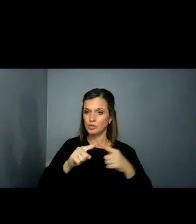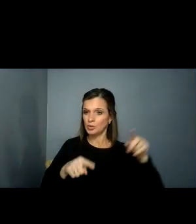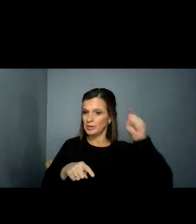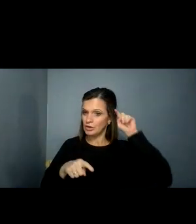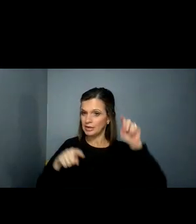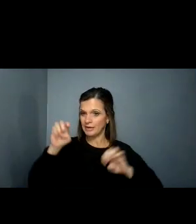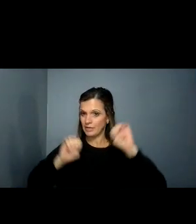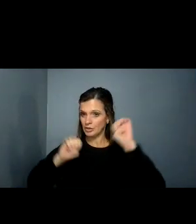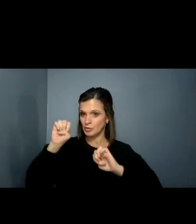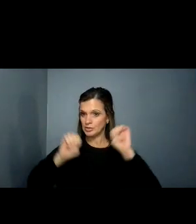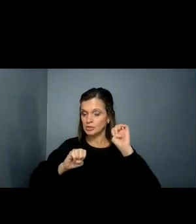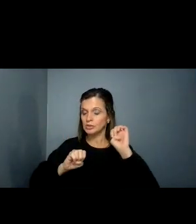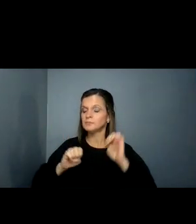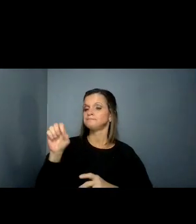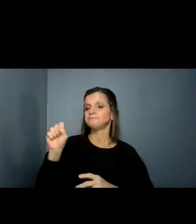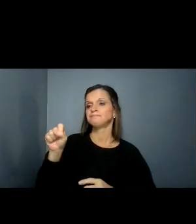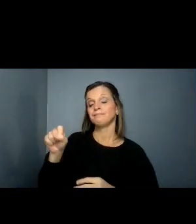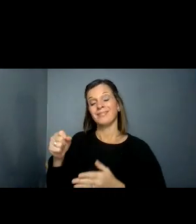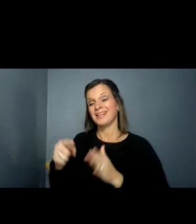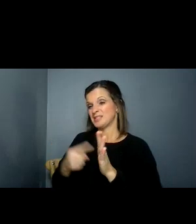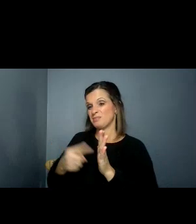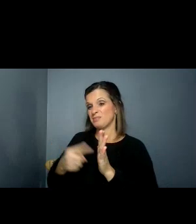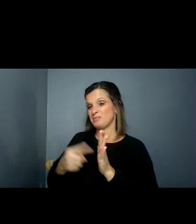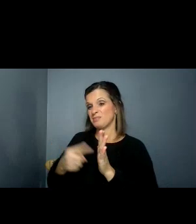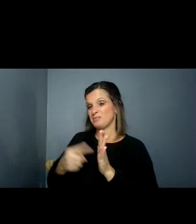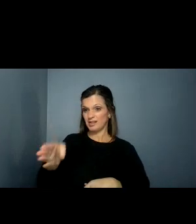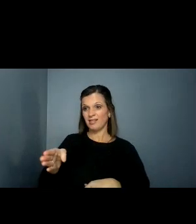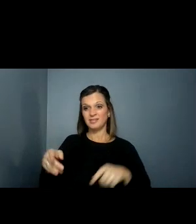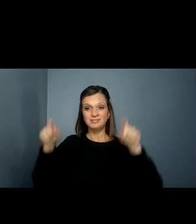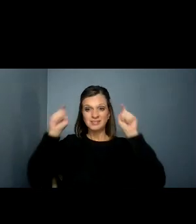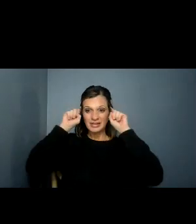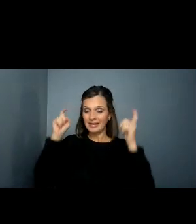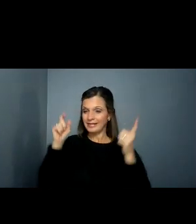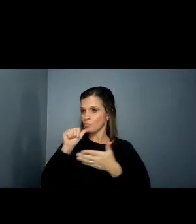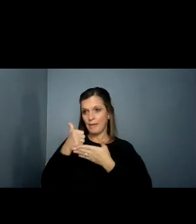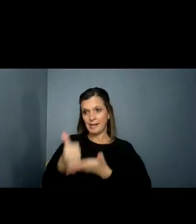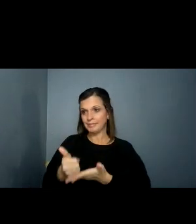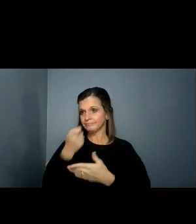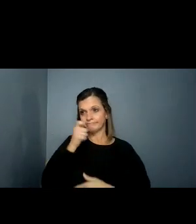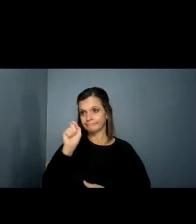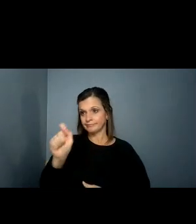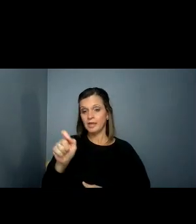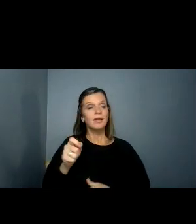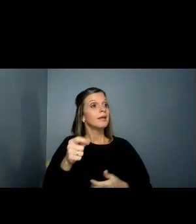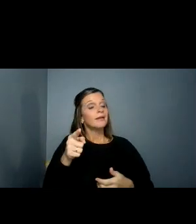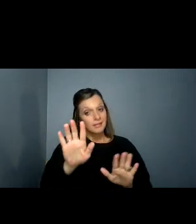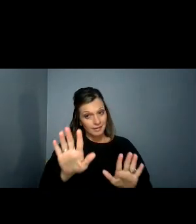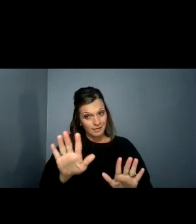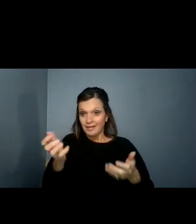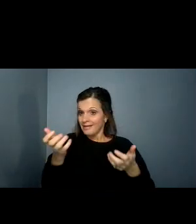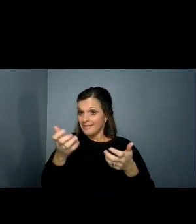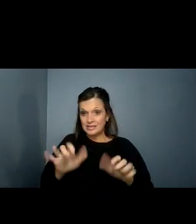And I'll just tell them, I'll say, look, we've gone as far as here. Things can go and I they don't want to hear that. They do not want to hear that they